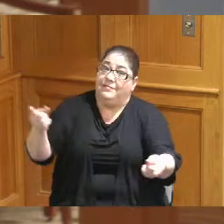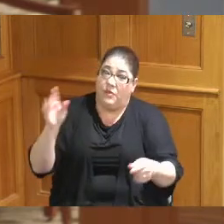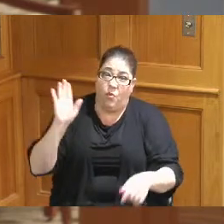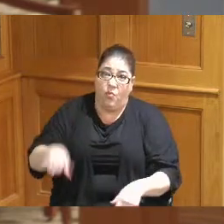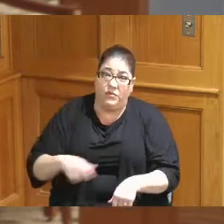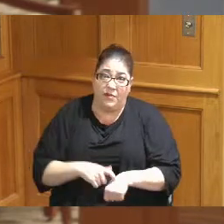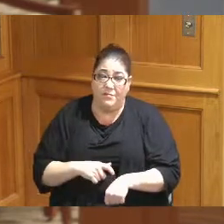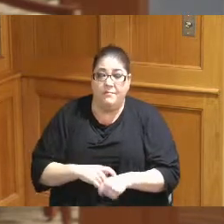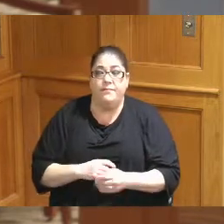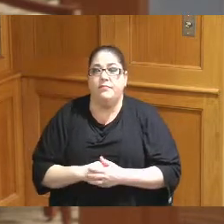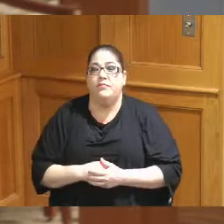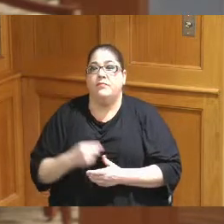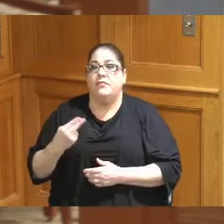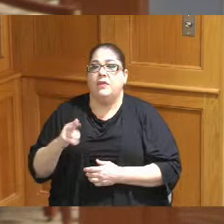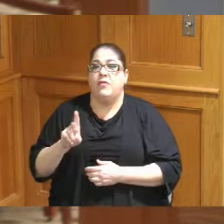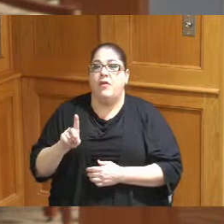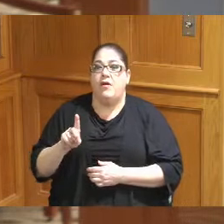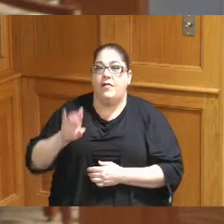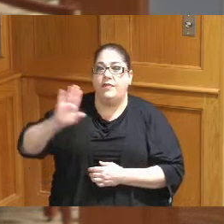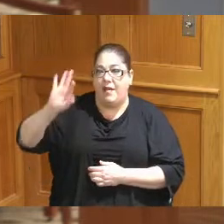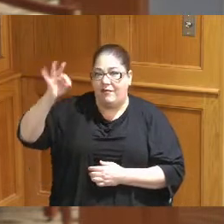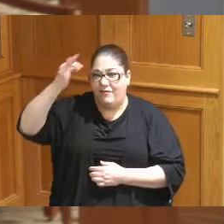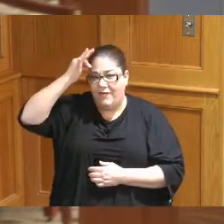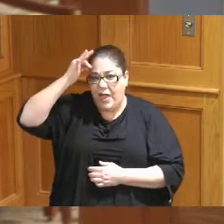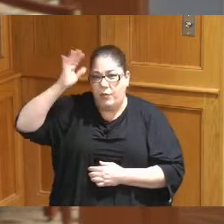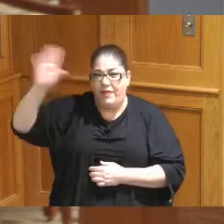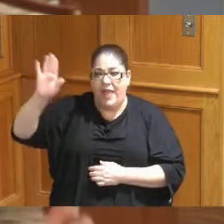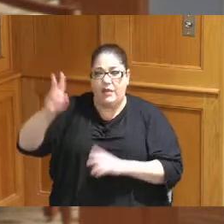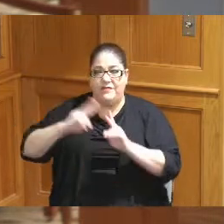unfortunately the HUD formula is very prescriptive you can't expand